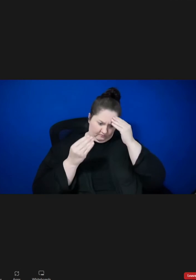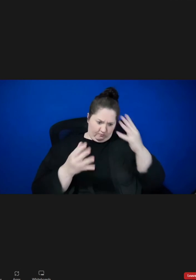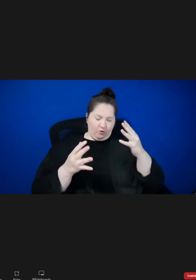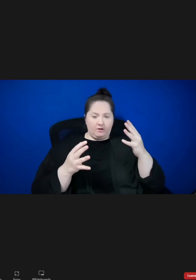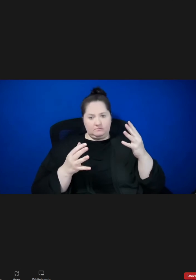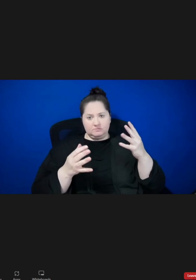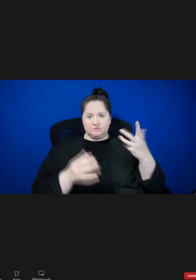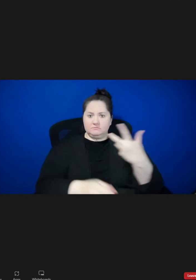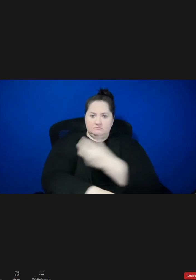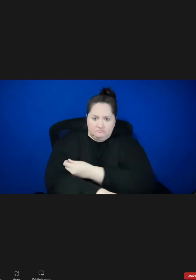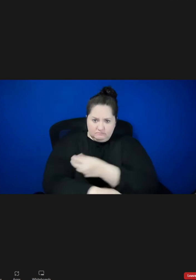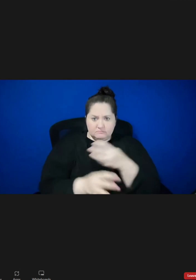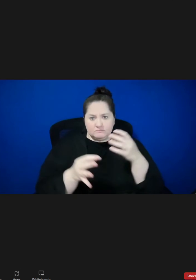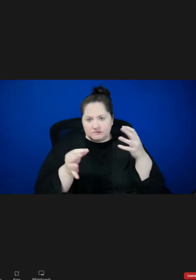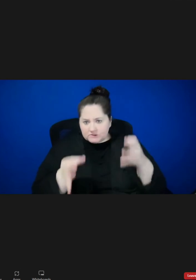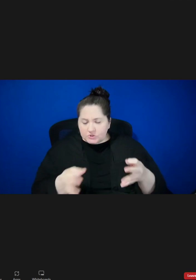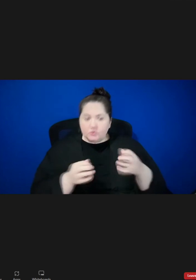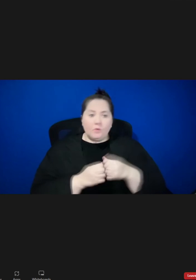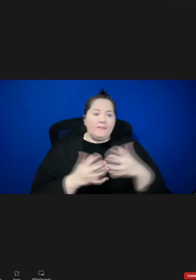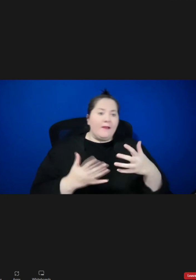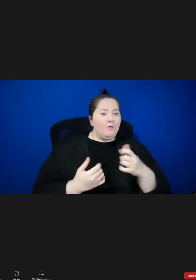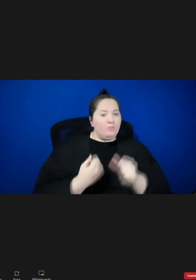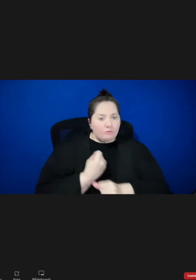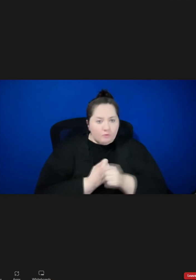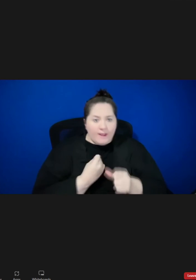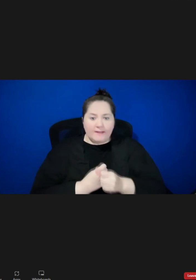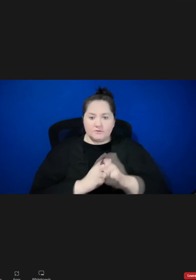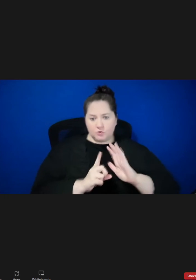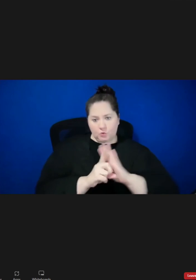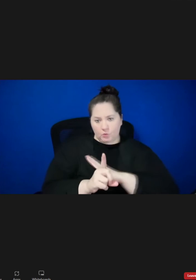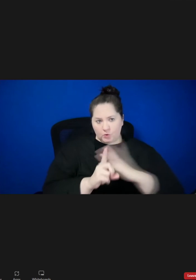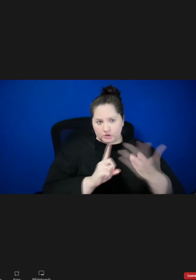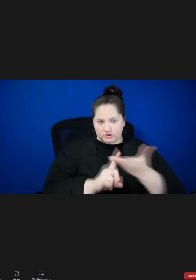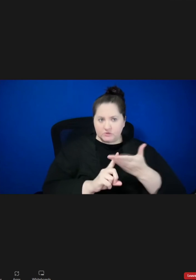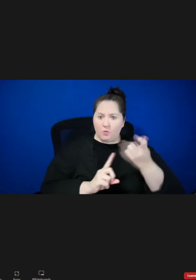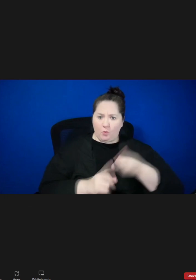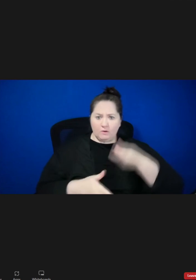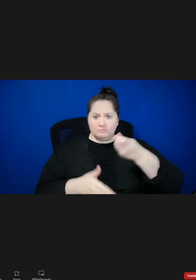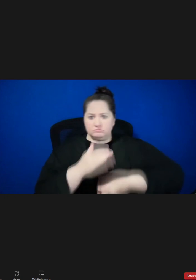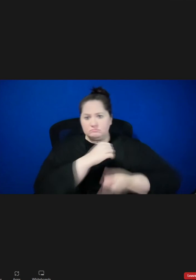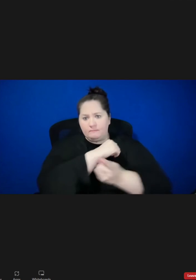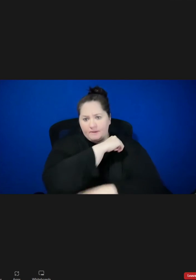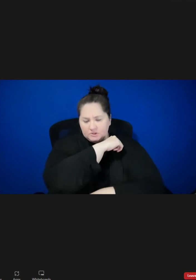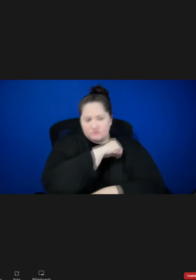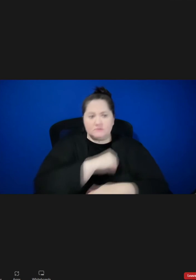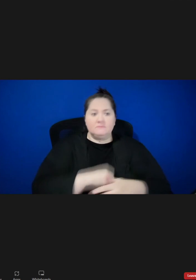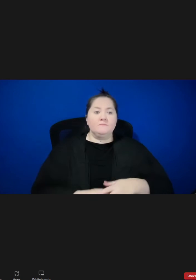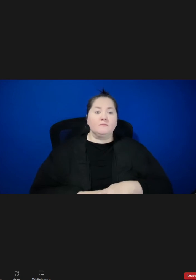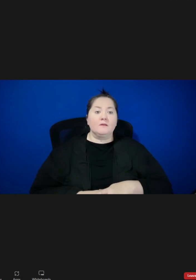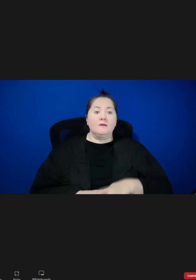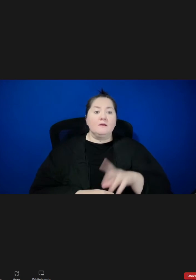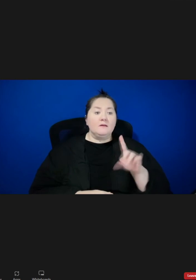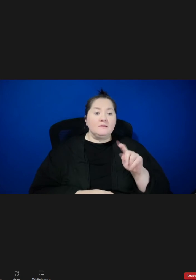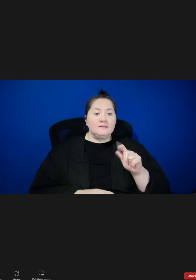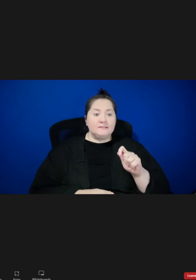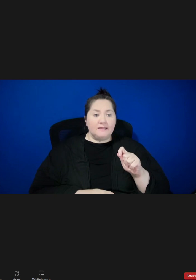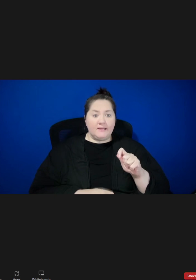or sanction. Additionally, the data presented on measles outbreaks didn't consistently provide